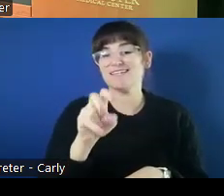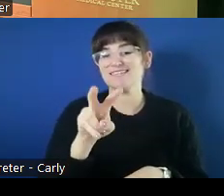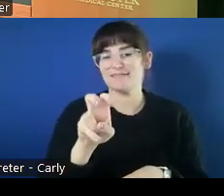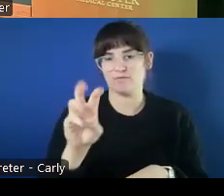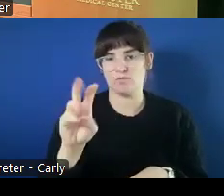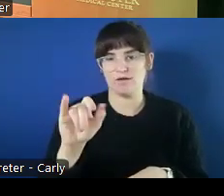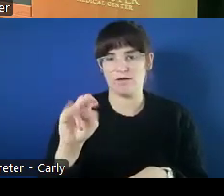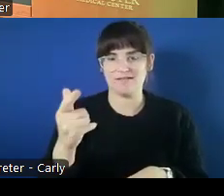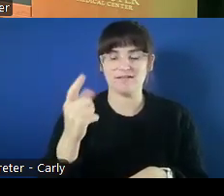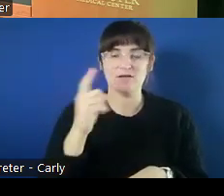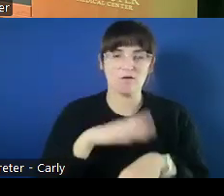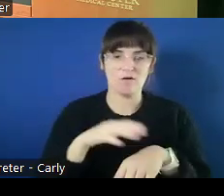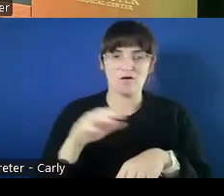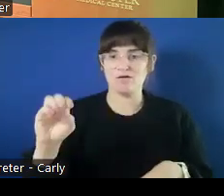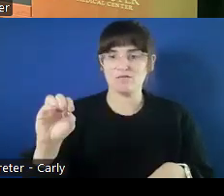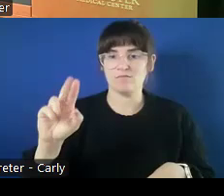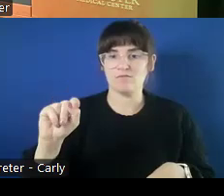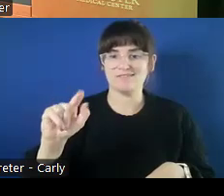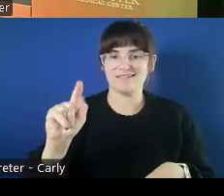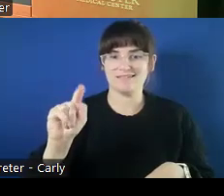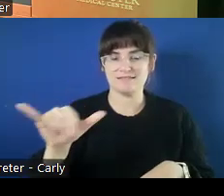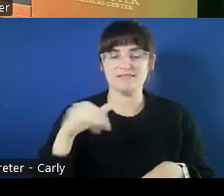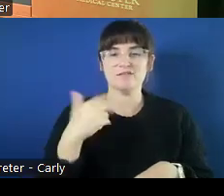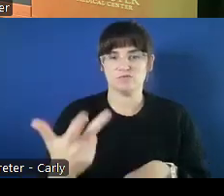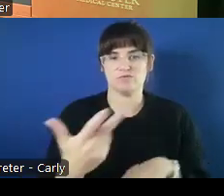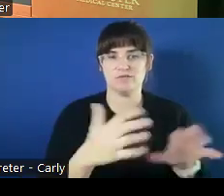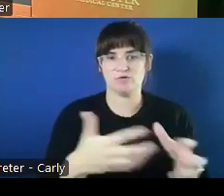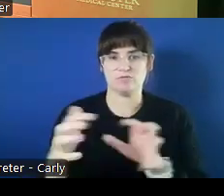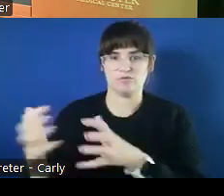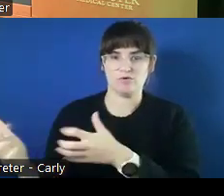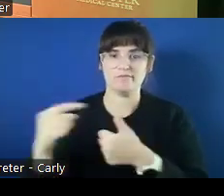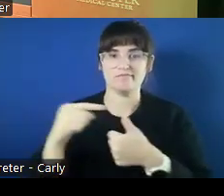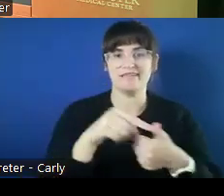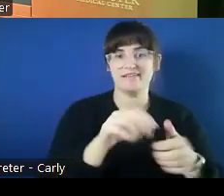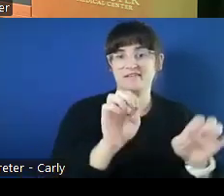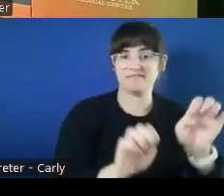well-being they grouped them into evaluative which was kind of am I satisfied with my life